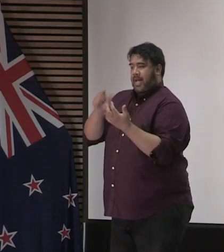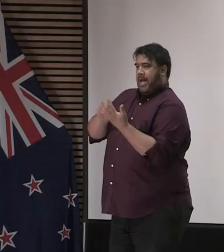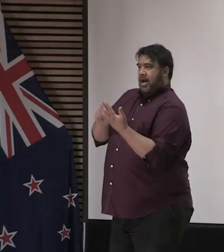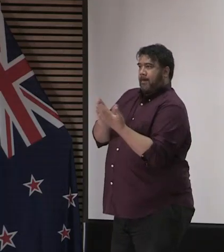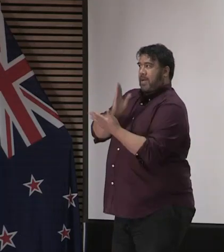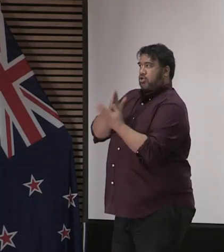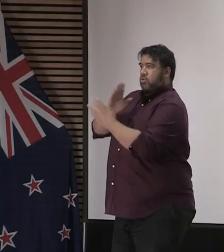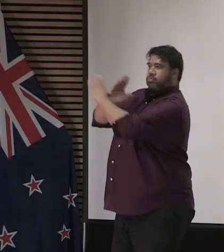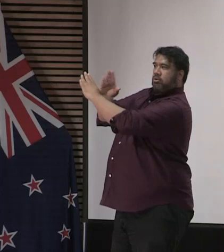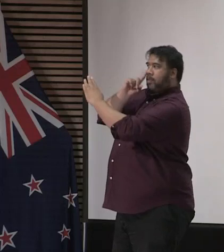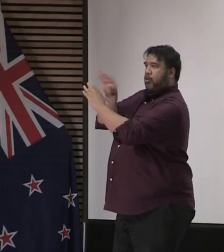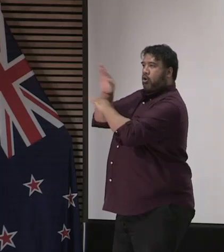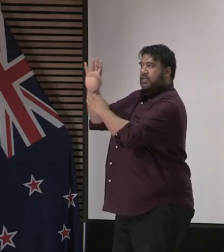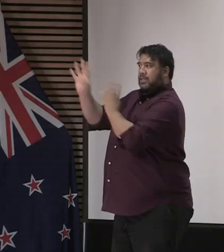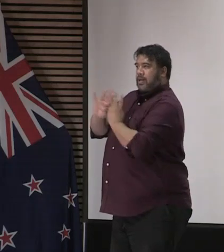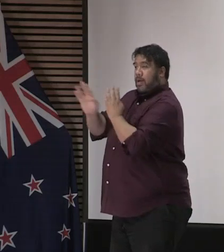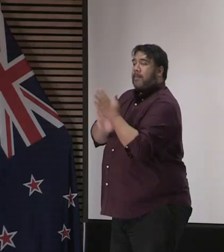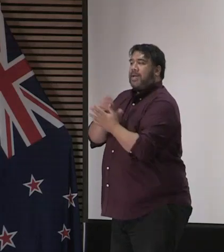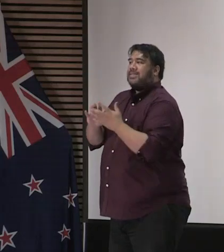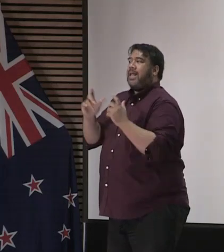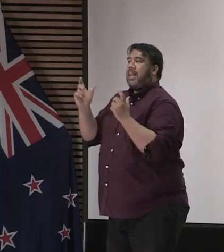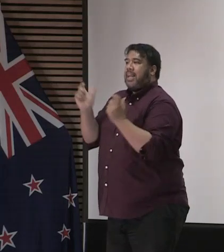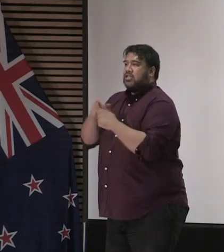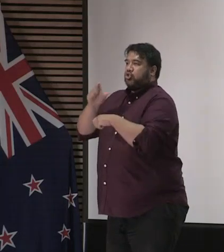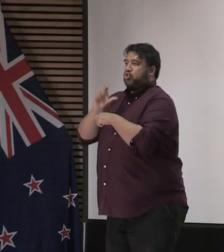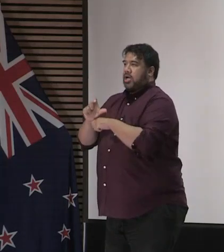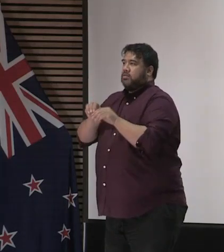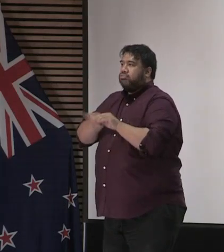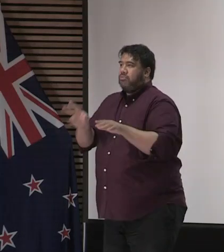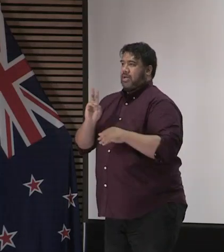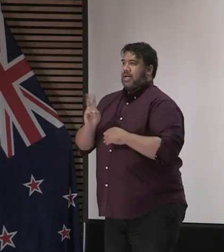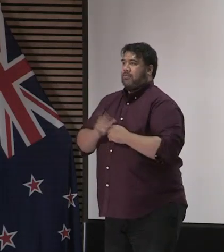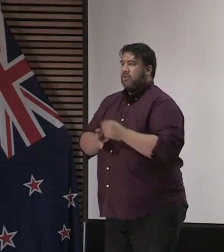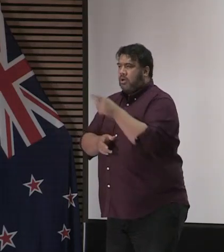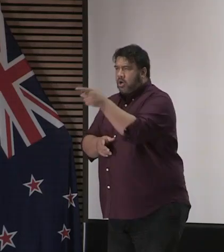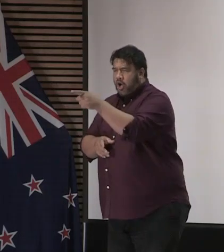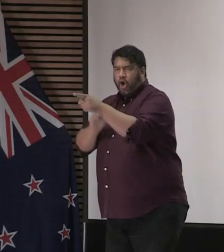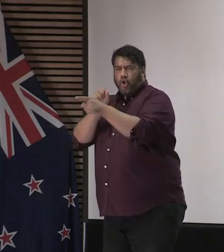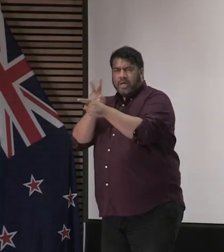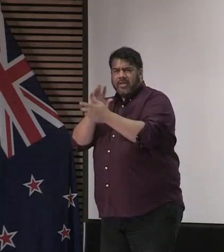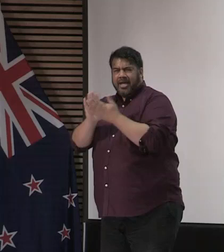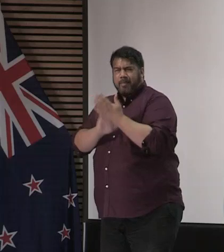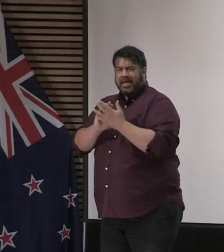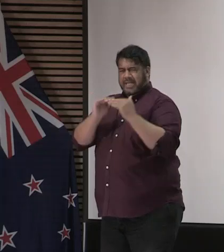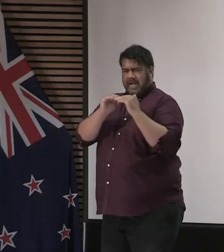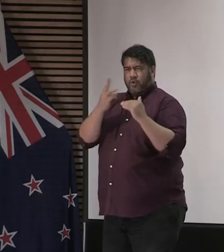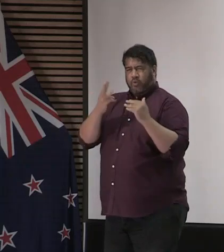and, of course, to maintain strict border restrictions so we're not importing new cases. That's what underpins the